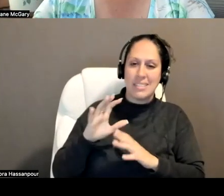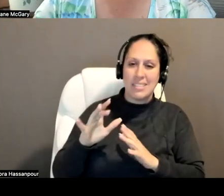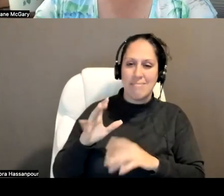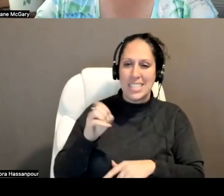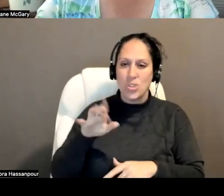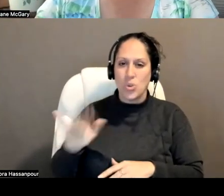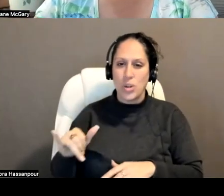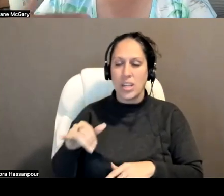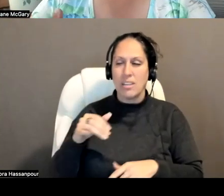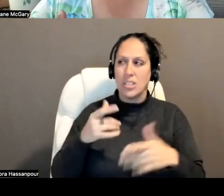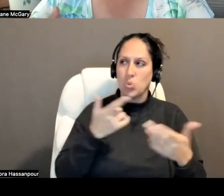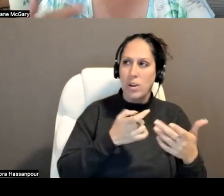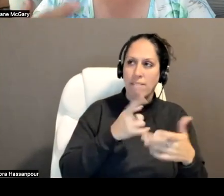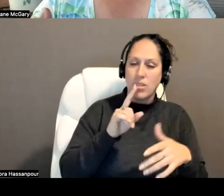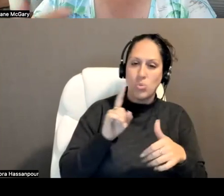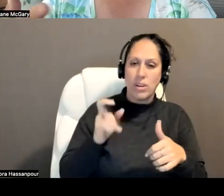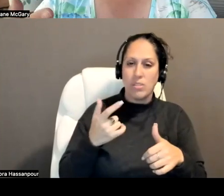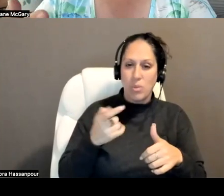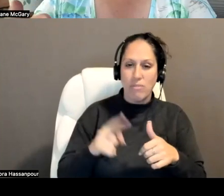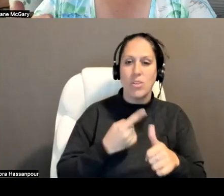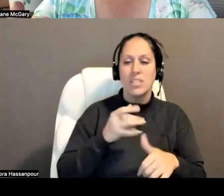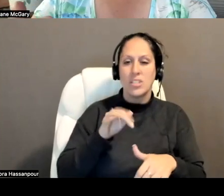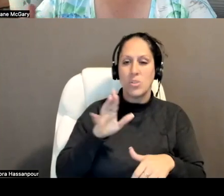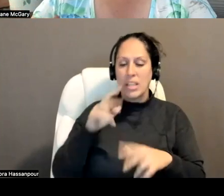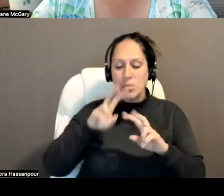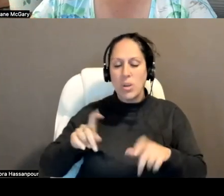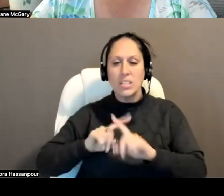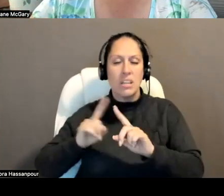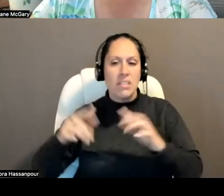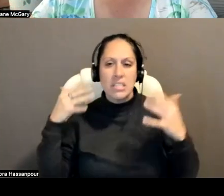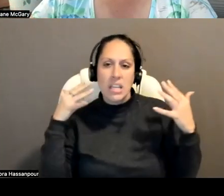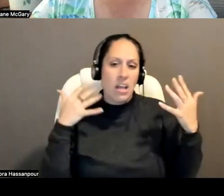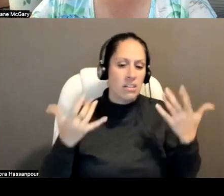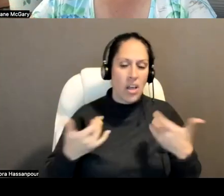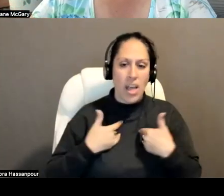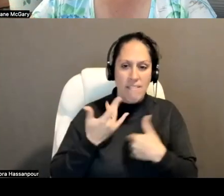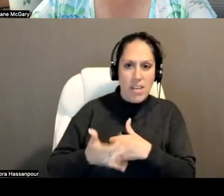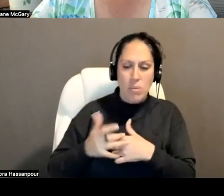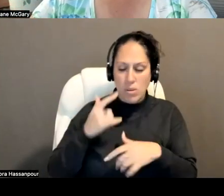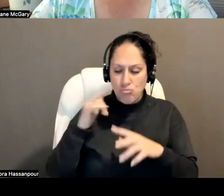21st century now. Um they explored different sounds that are available from the instruments.